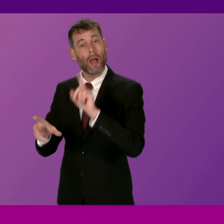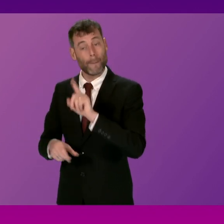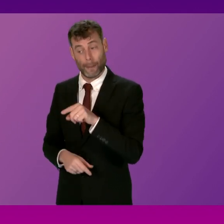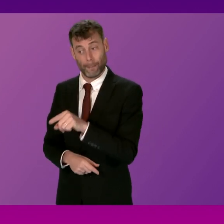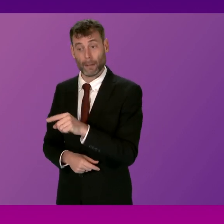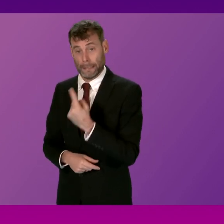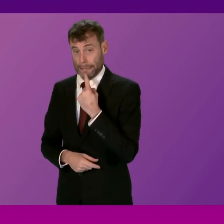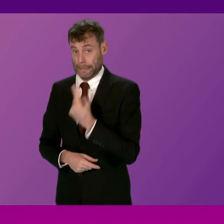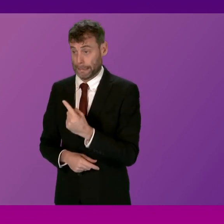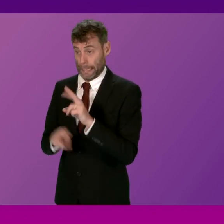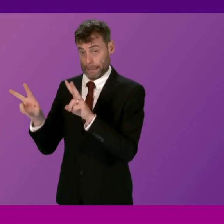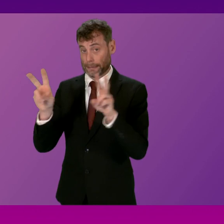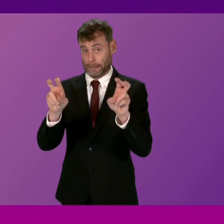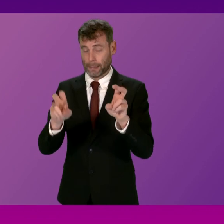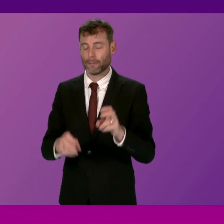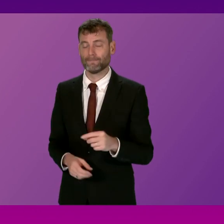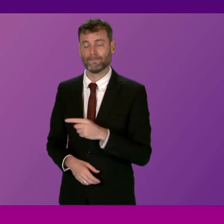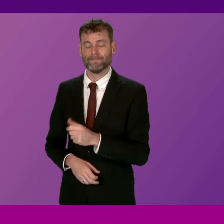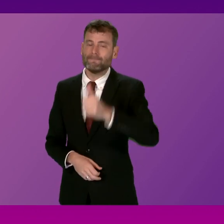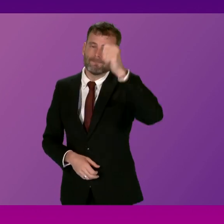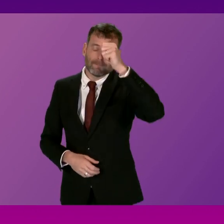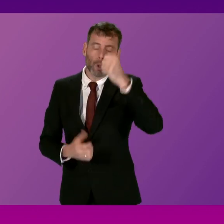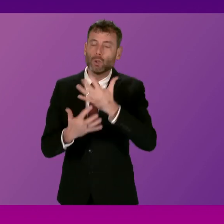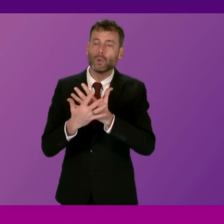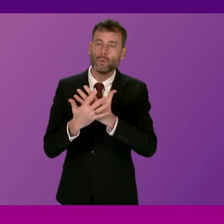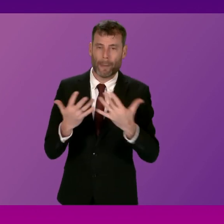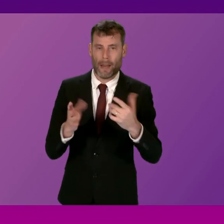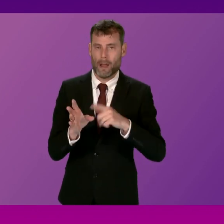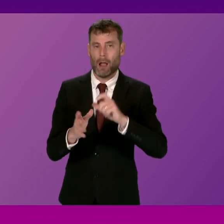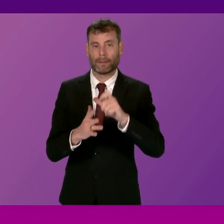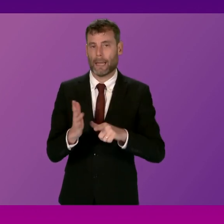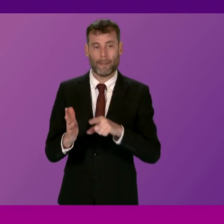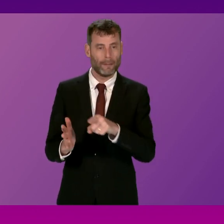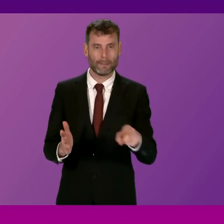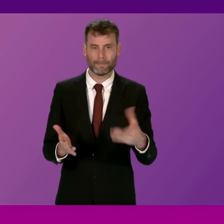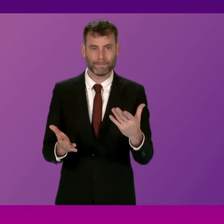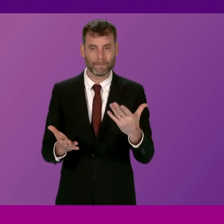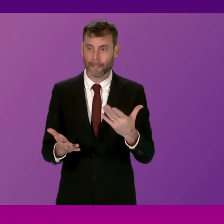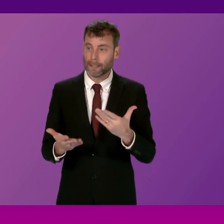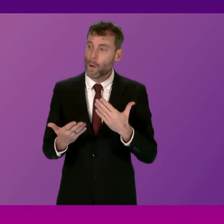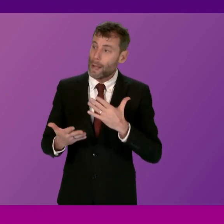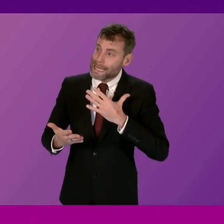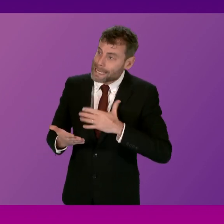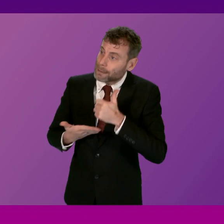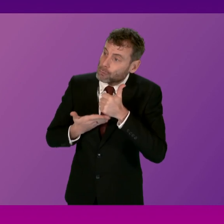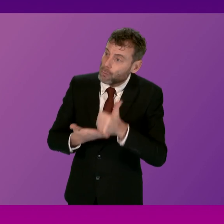“we absolutely recognise that, at the moment, too many disabled young people are not getting the support that they need.” She went on to reaffirm that in her closing speech, saying: